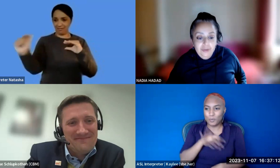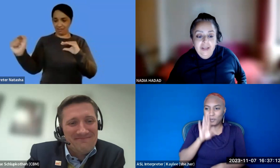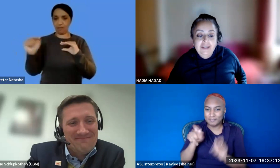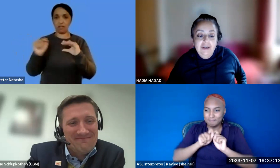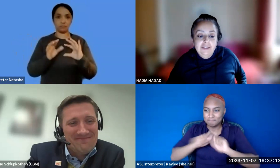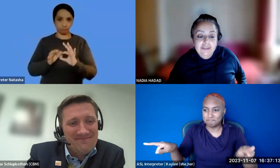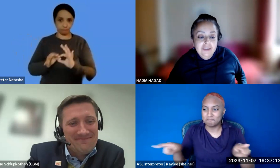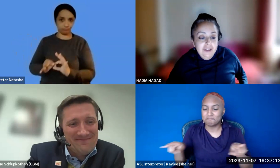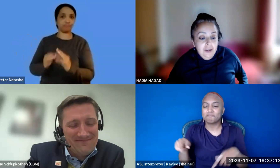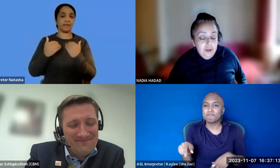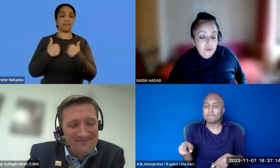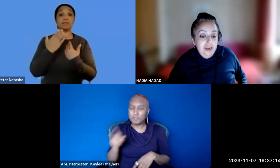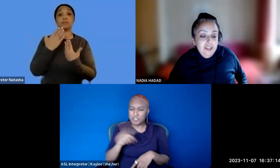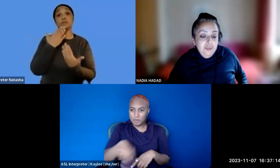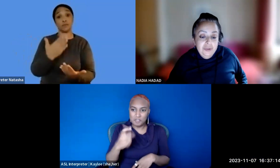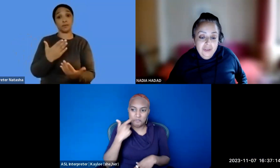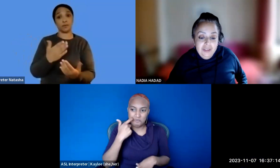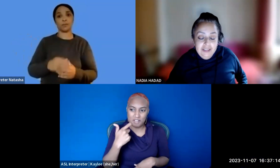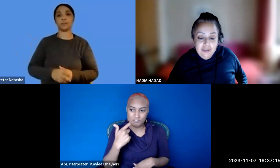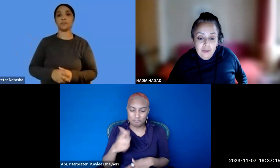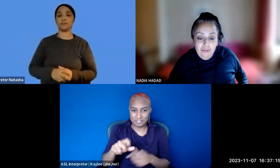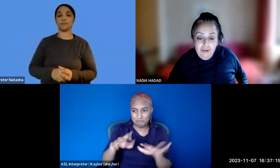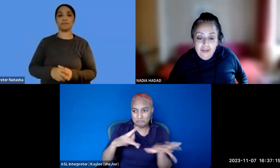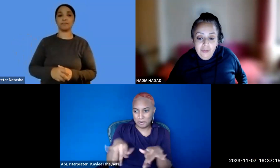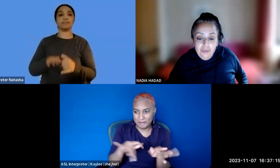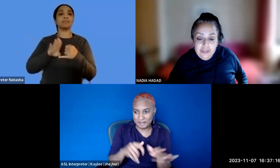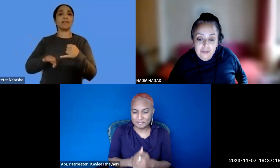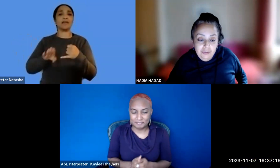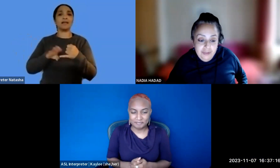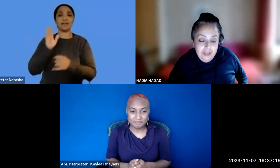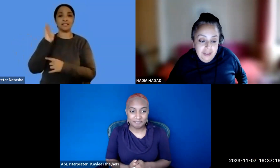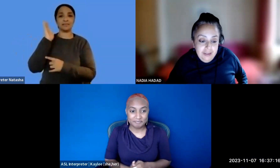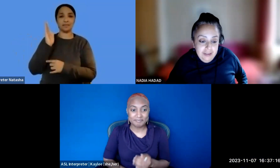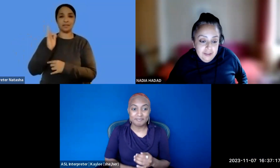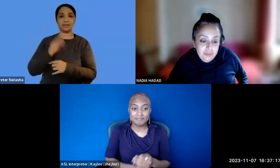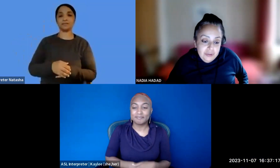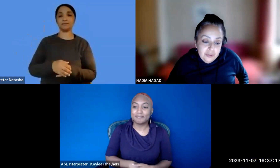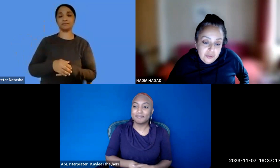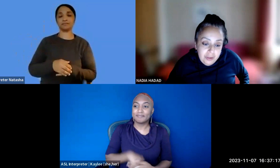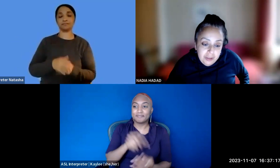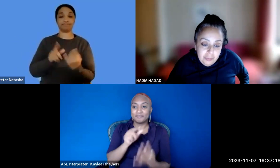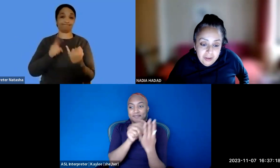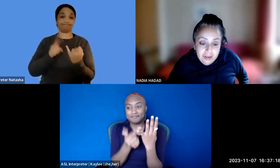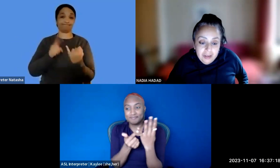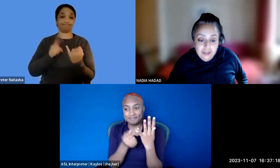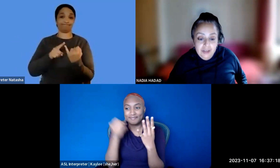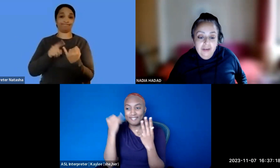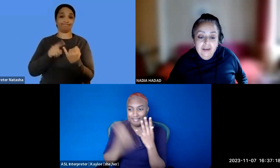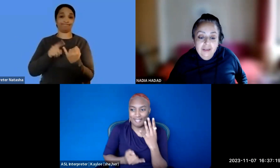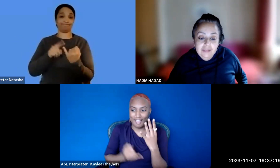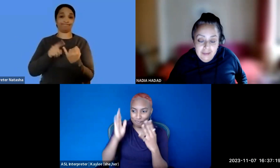Thanks a lot. Last but not least, our final presenter of the day is Mr. Shuaib Chalklen.